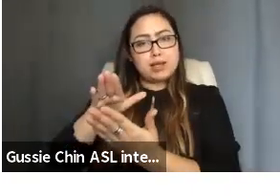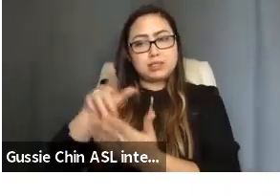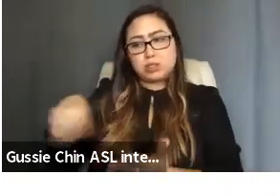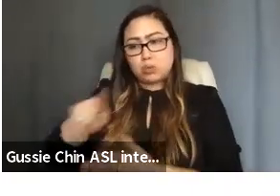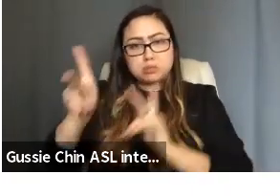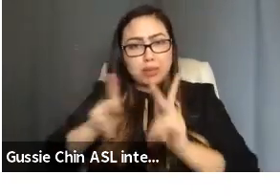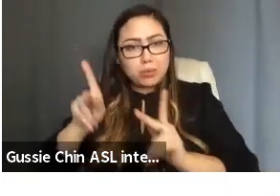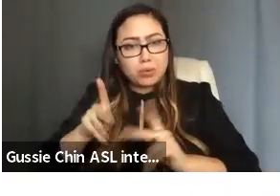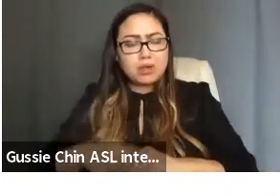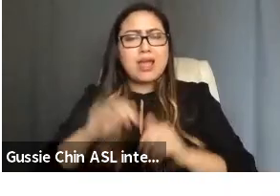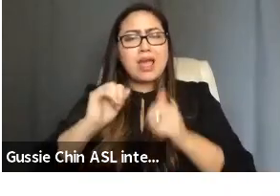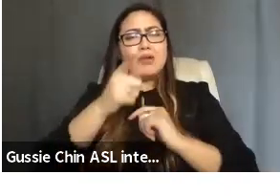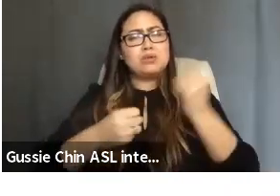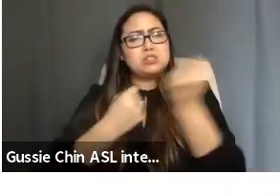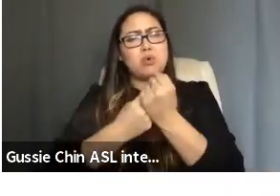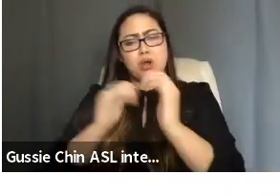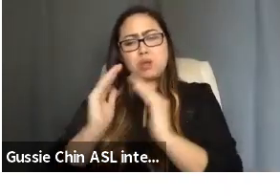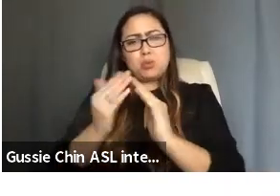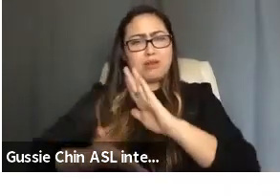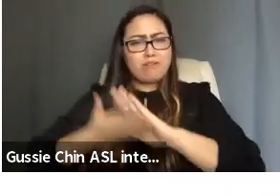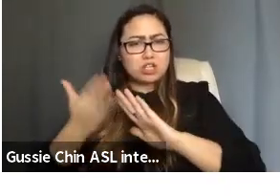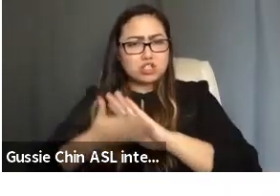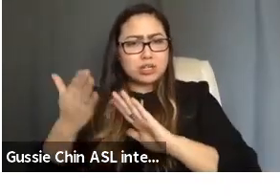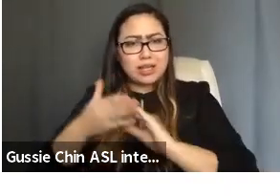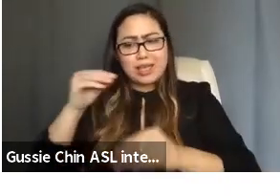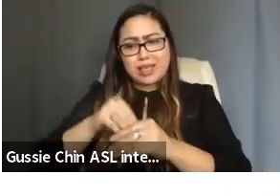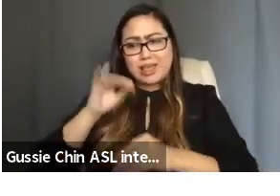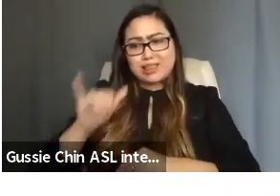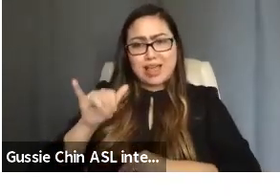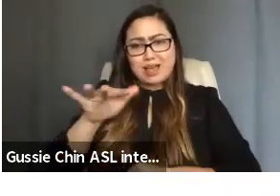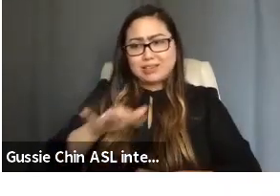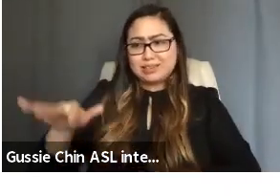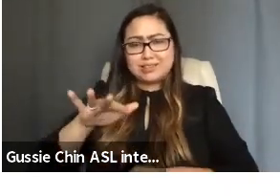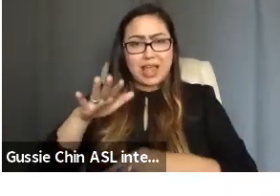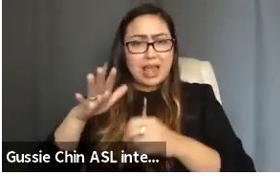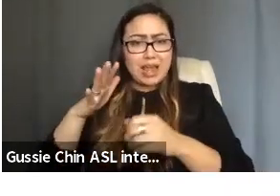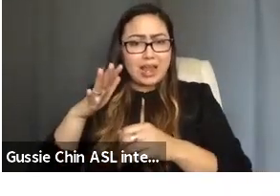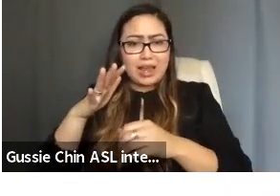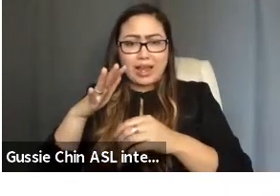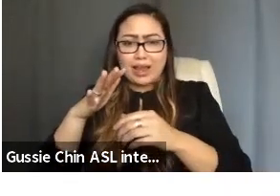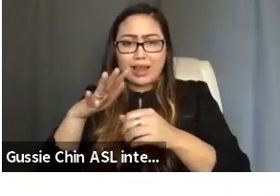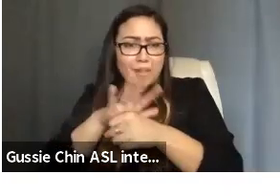And how do you support community functioning in the C MIST areas? In some way communication,